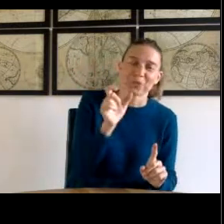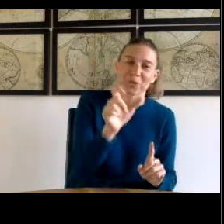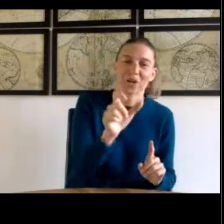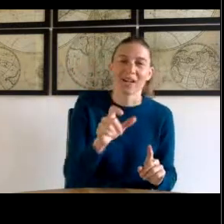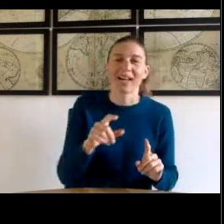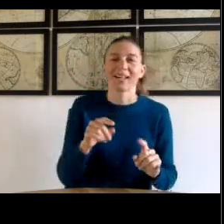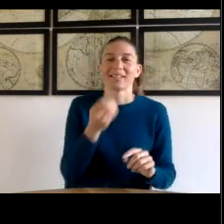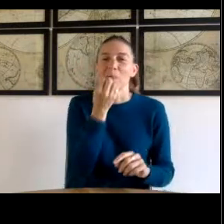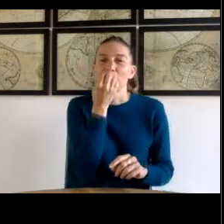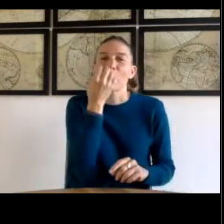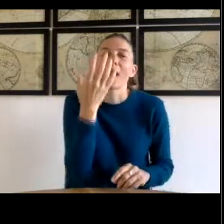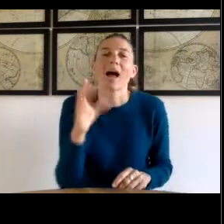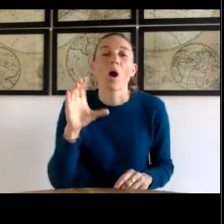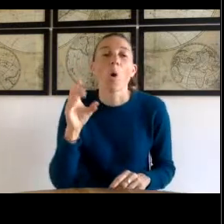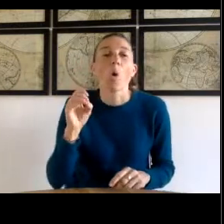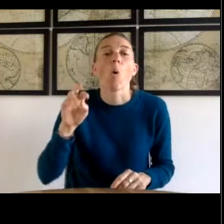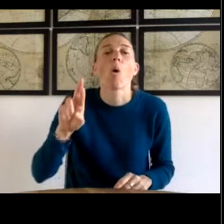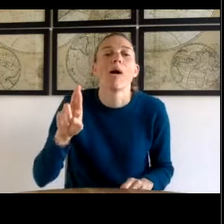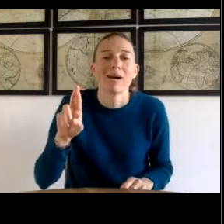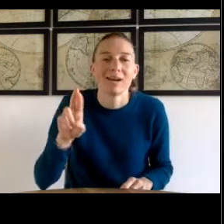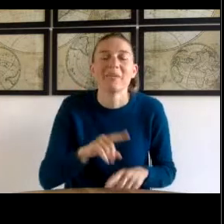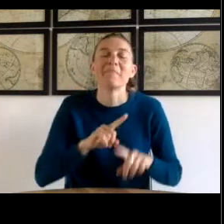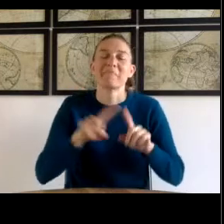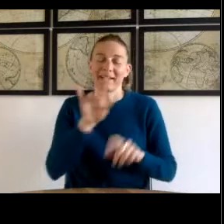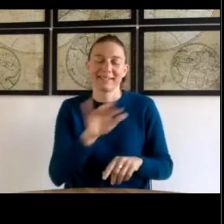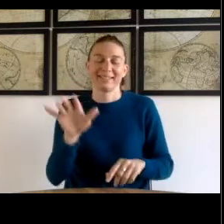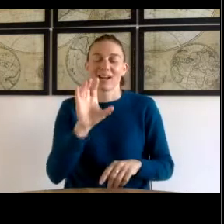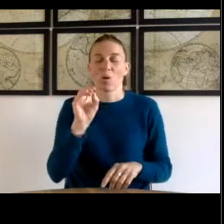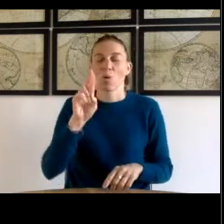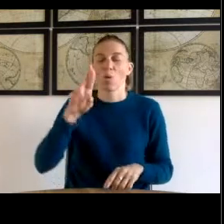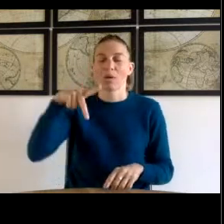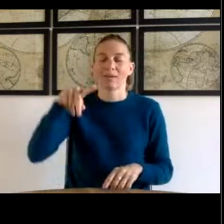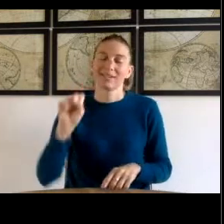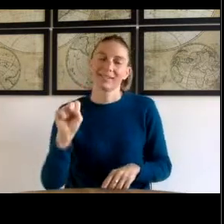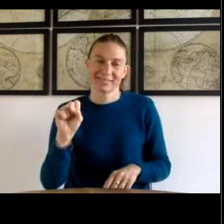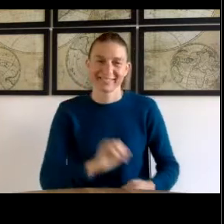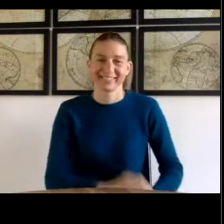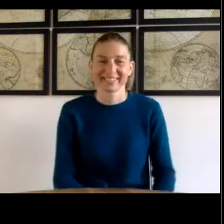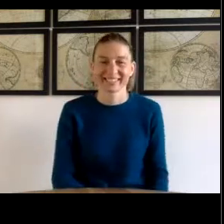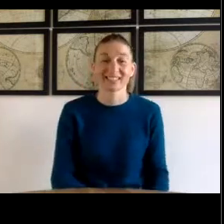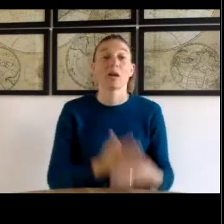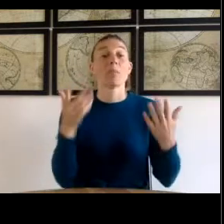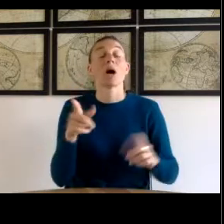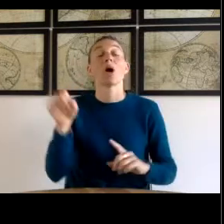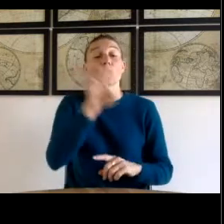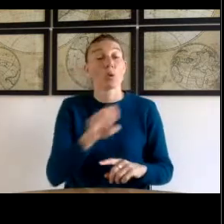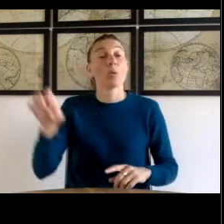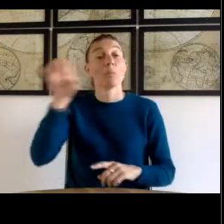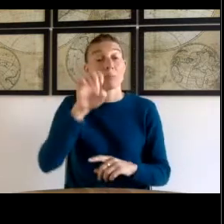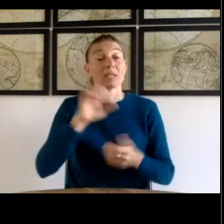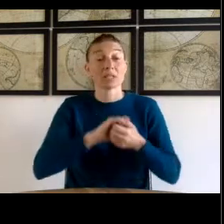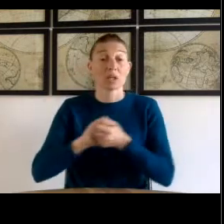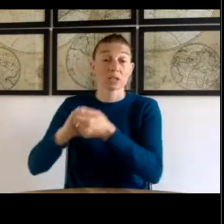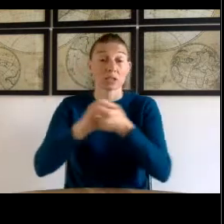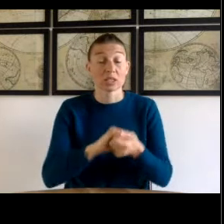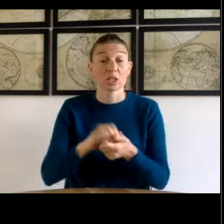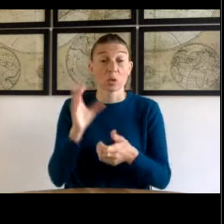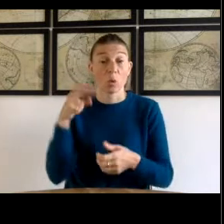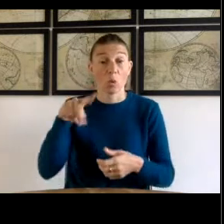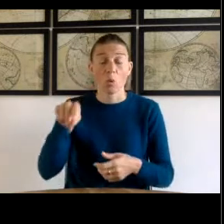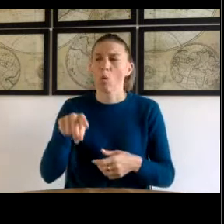This European Solidarity Corps started up around 2015